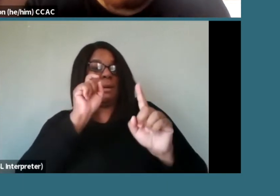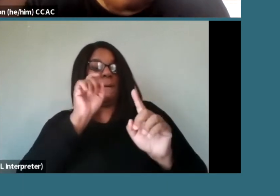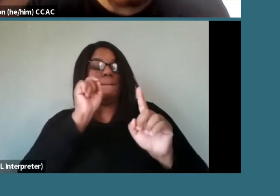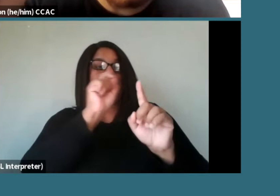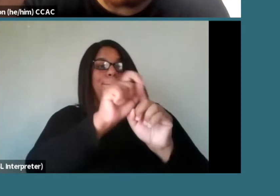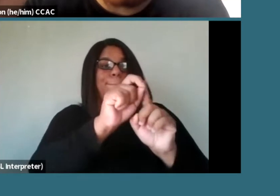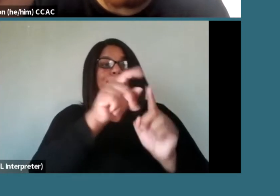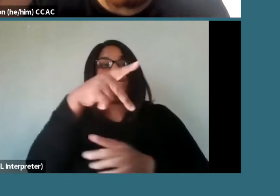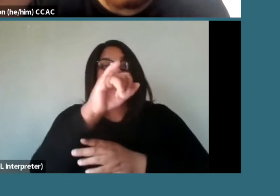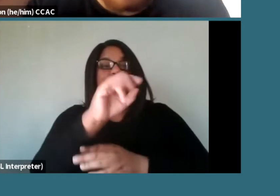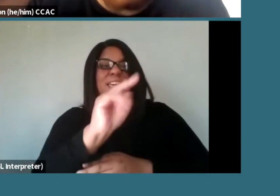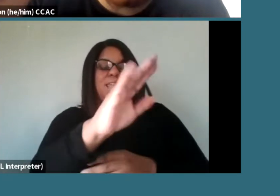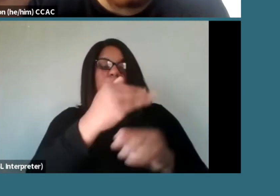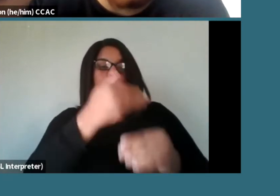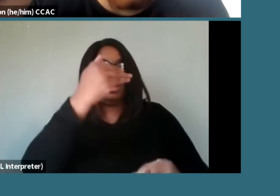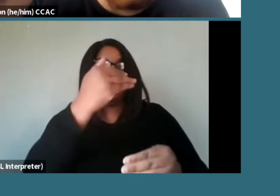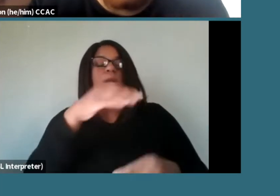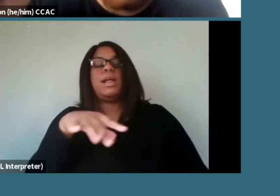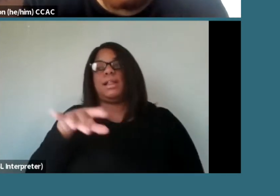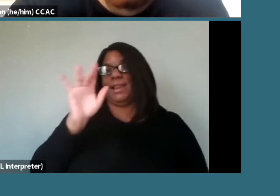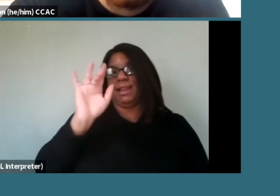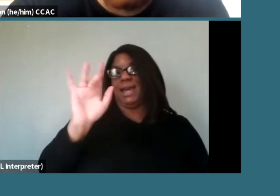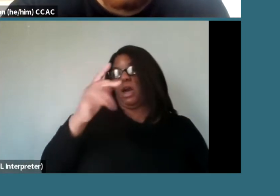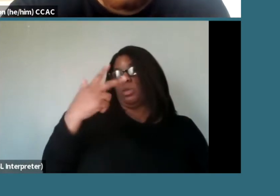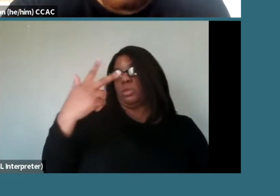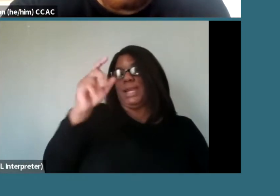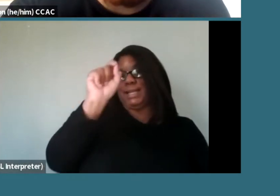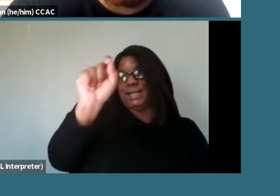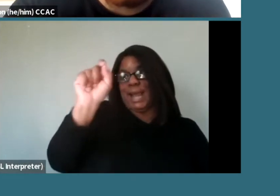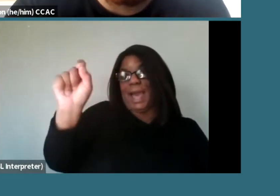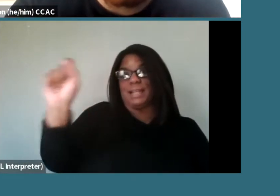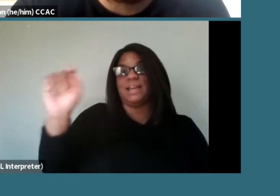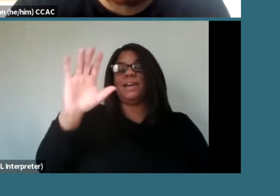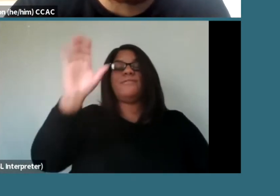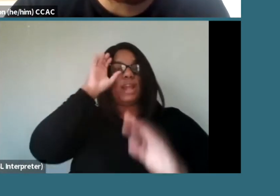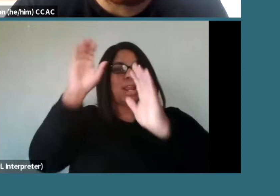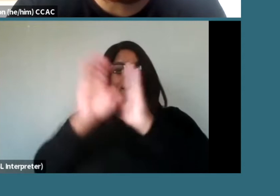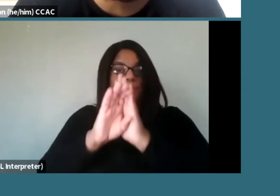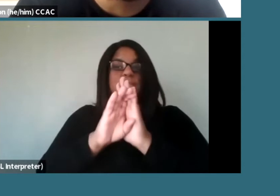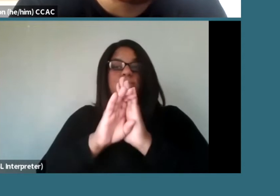by clicking on the three dots in the corner of their image. We especially recommend pinning if you're